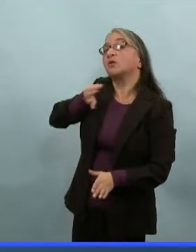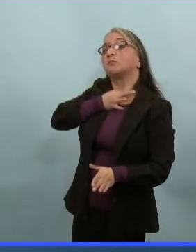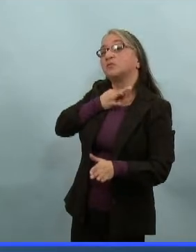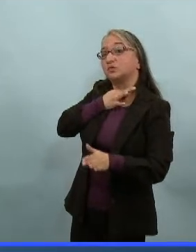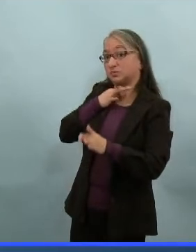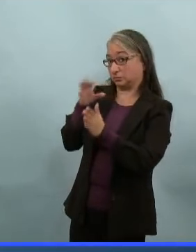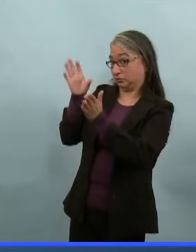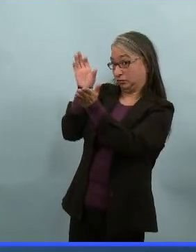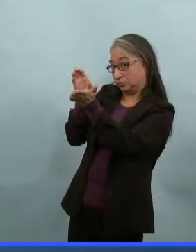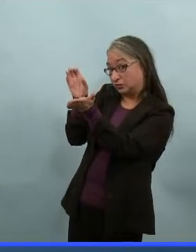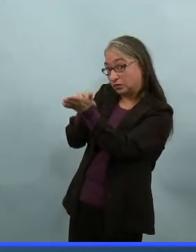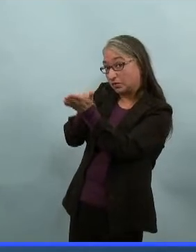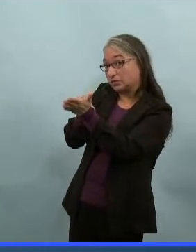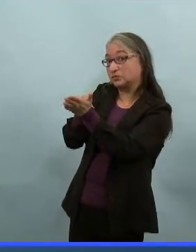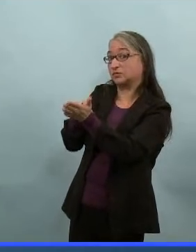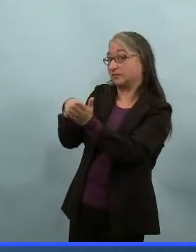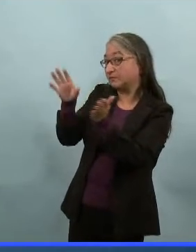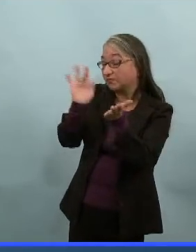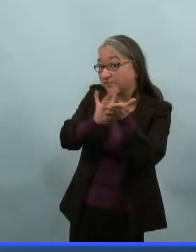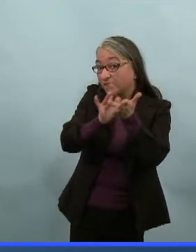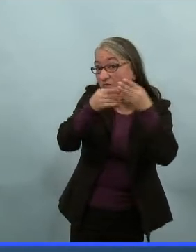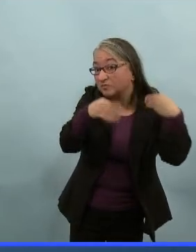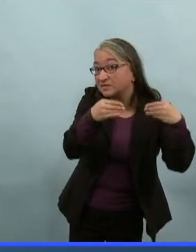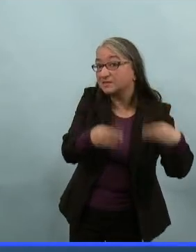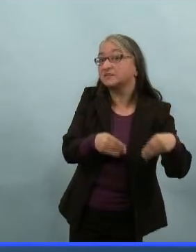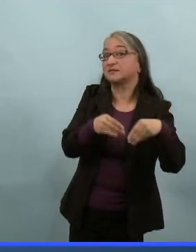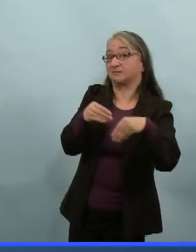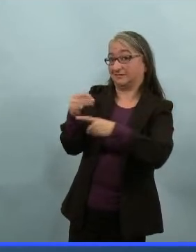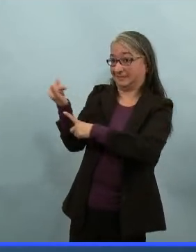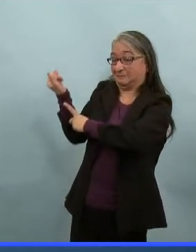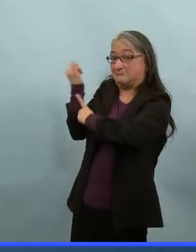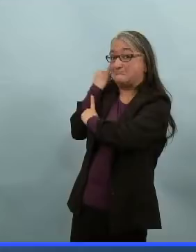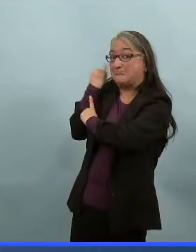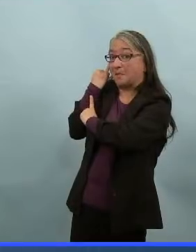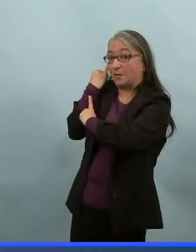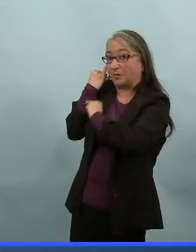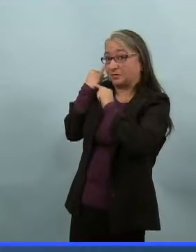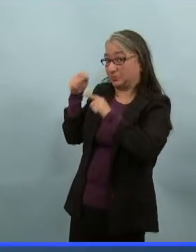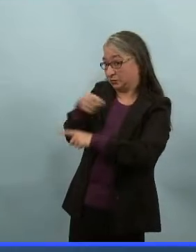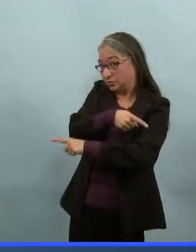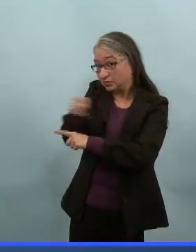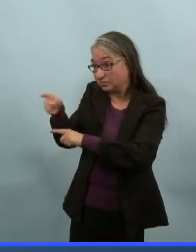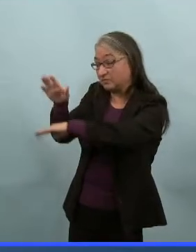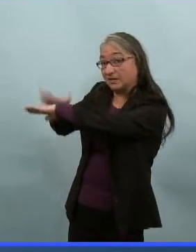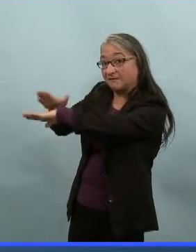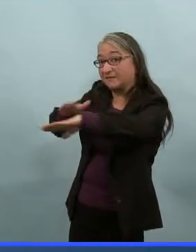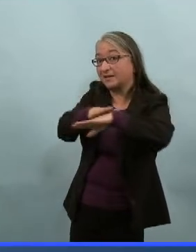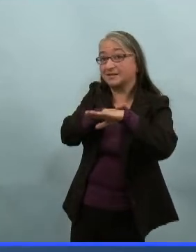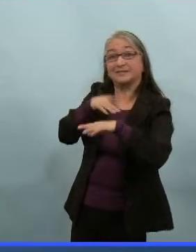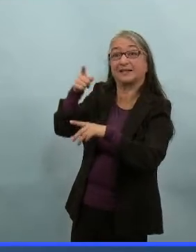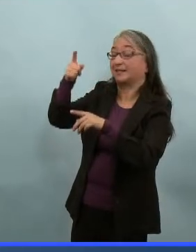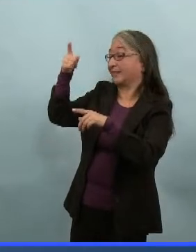if they choose that they can give certain kids a second dose earlier than that eight week interval